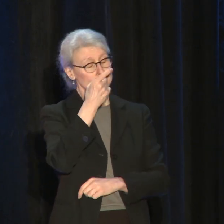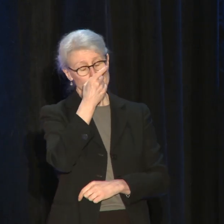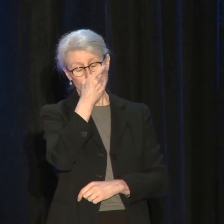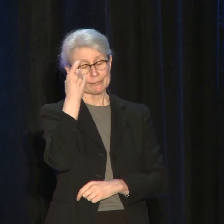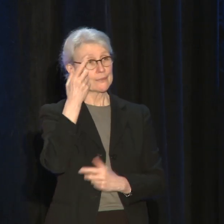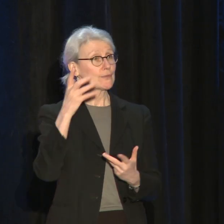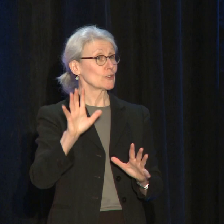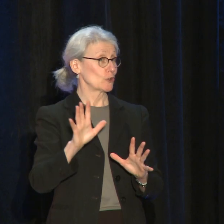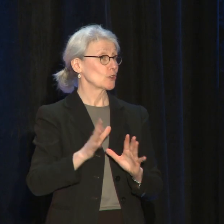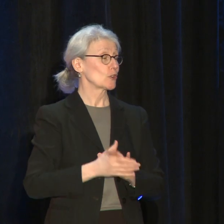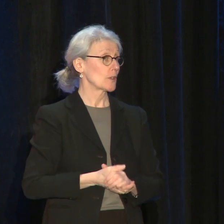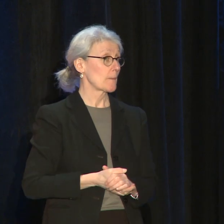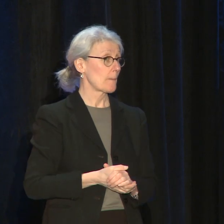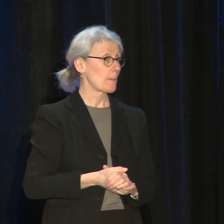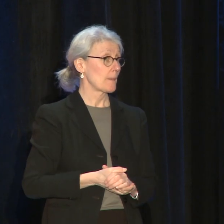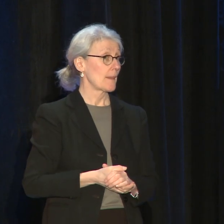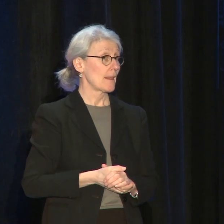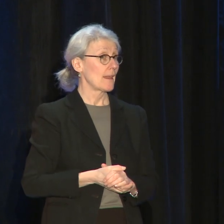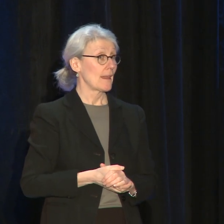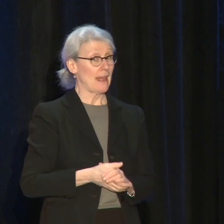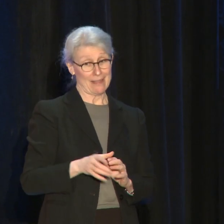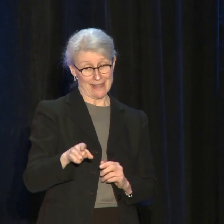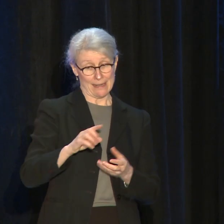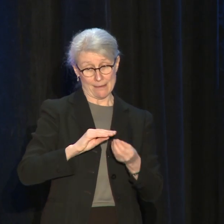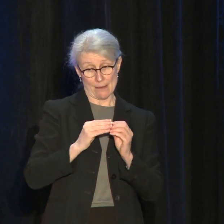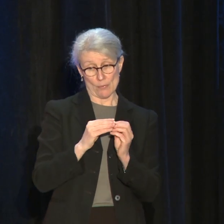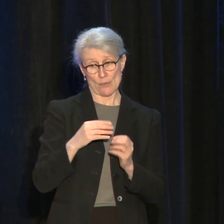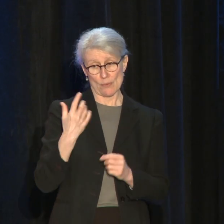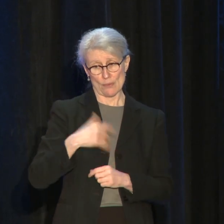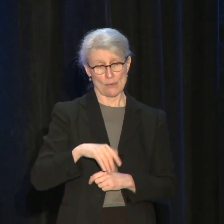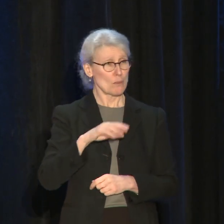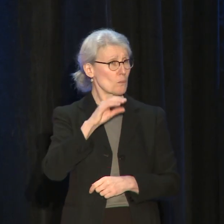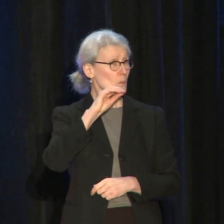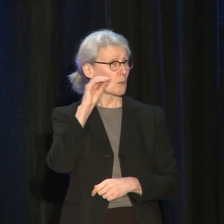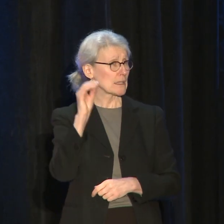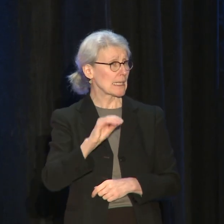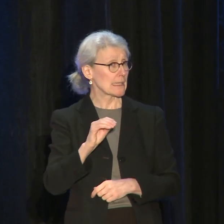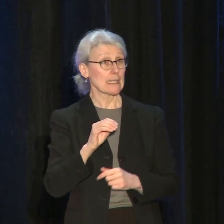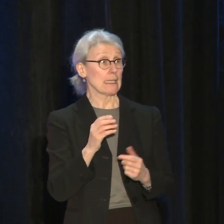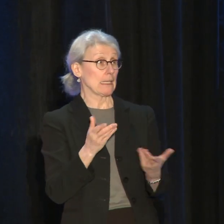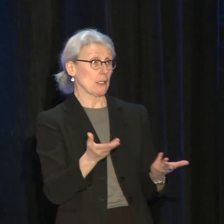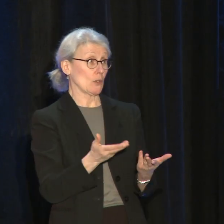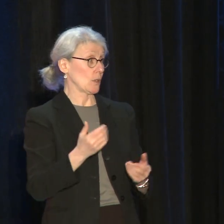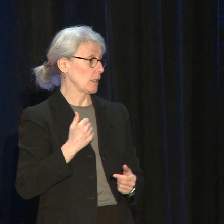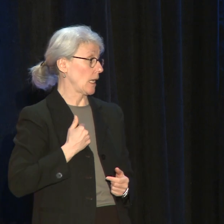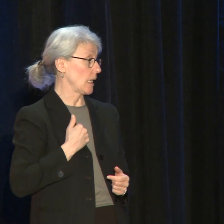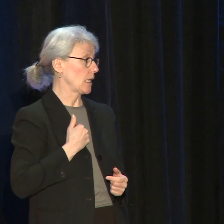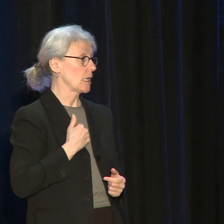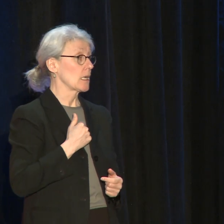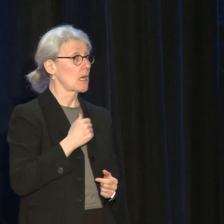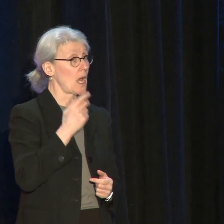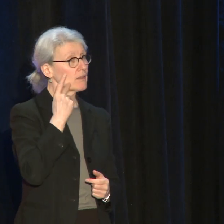think about those rates! That's something to look into in Canada. I've seen rates of involvement